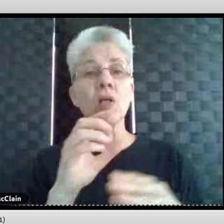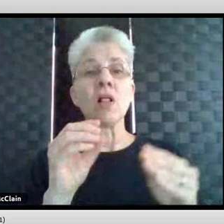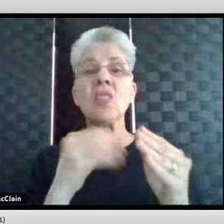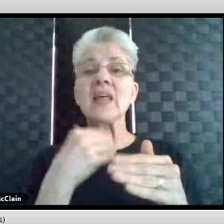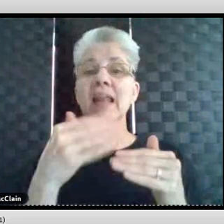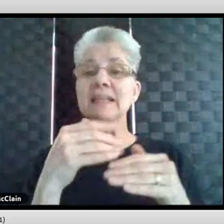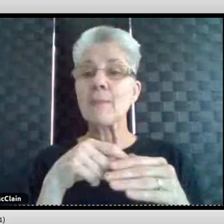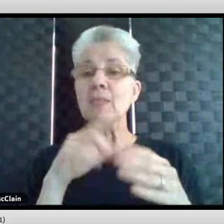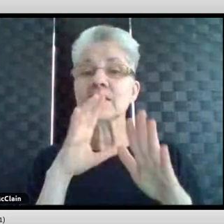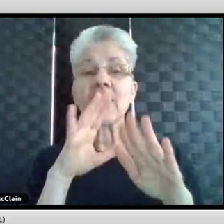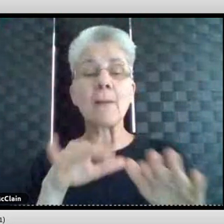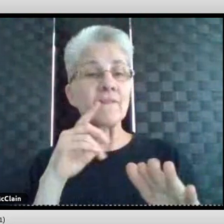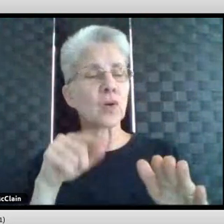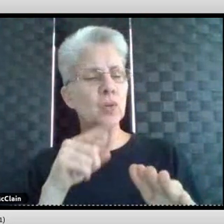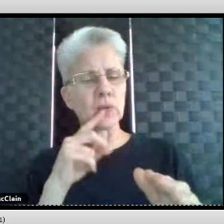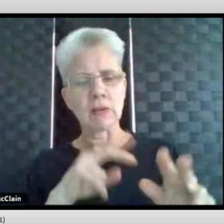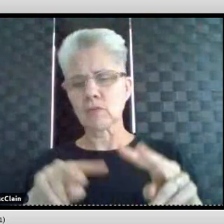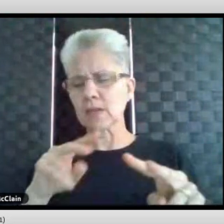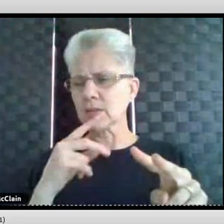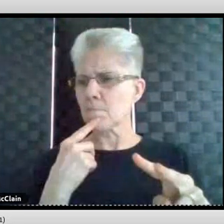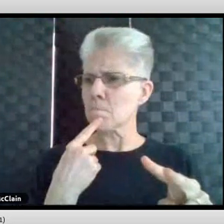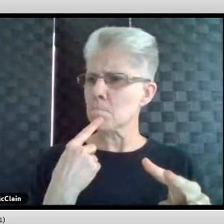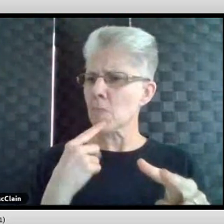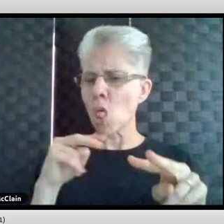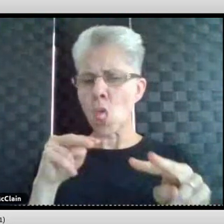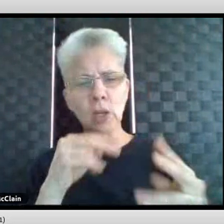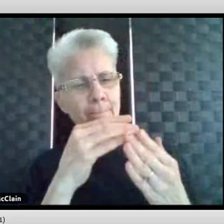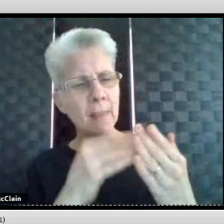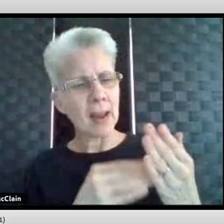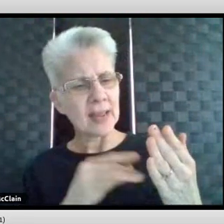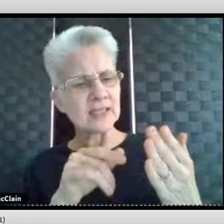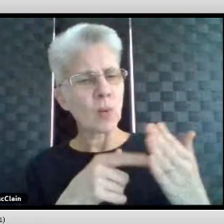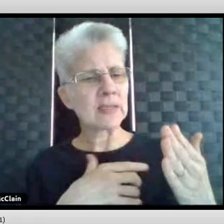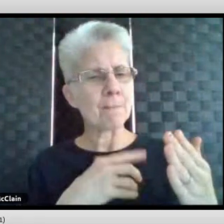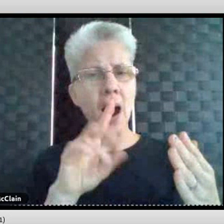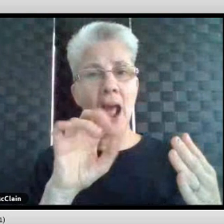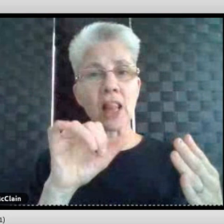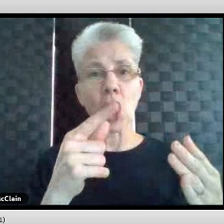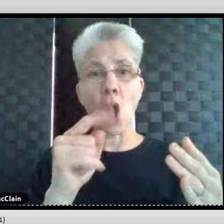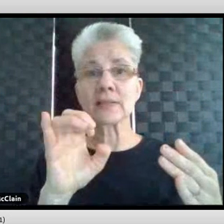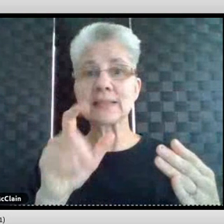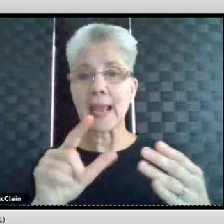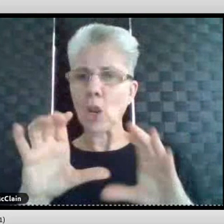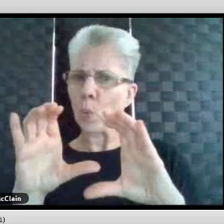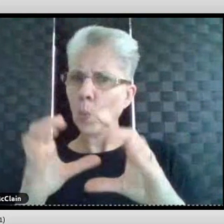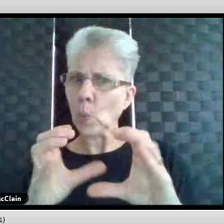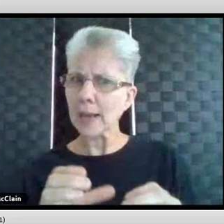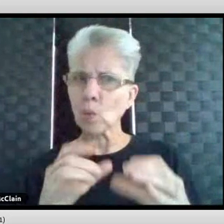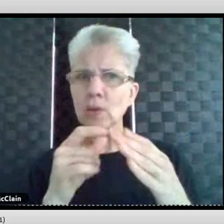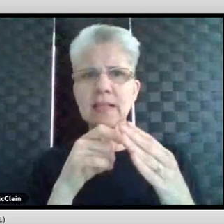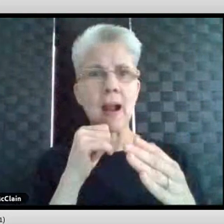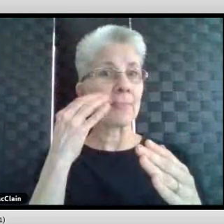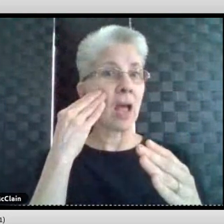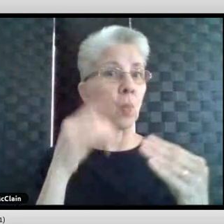kind of calmed down for you, you can look around and say, "Let me look my list of what's in my long tail, or what might be in my long tail that I'm not even aware of."